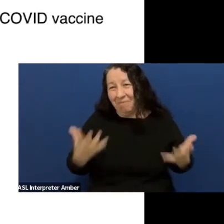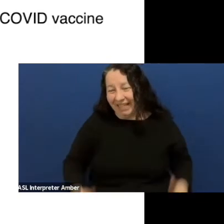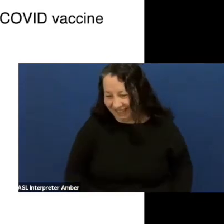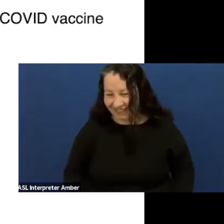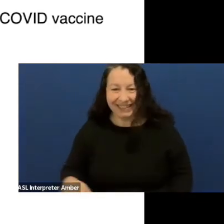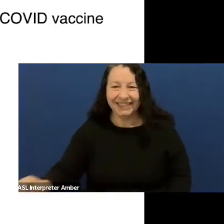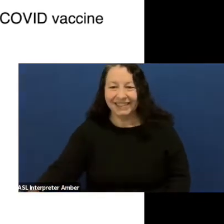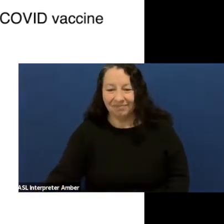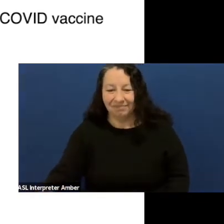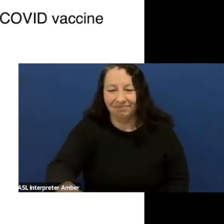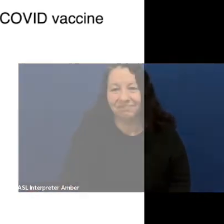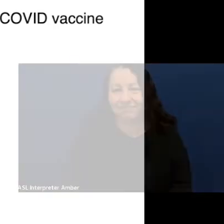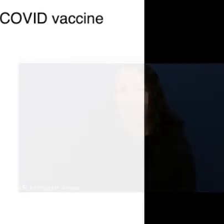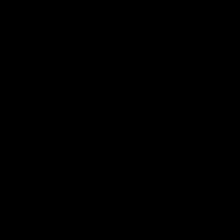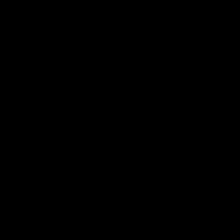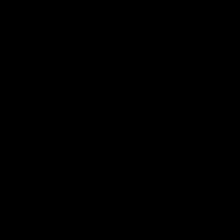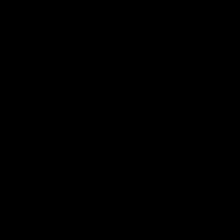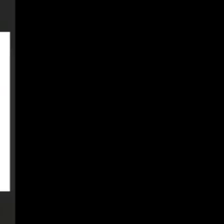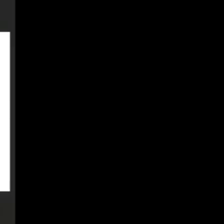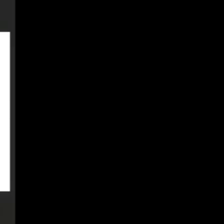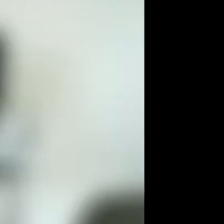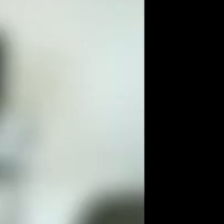a year from now we'll have a lot more answers. So I'm sorry, I went a little bit over time.